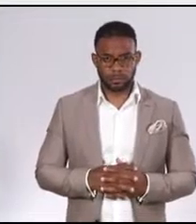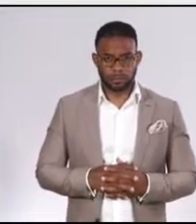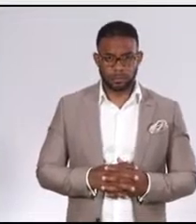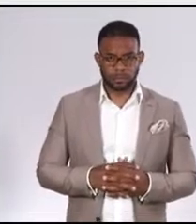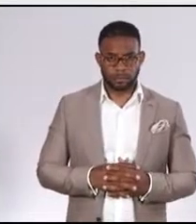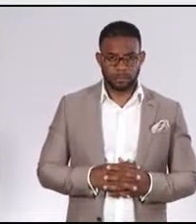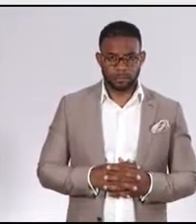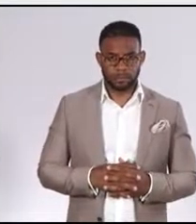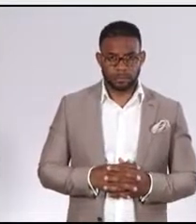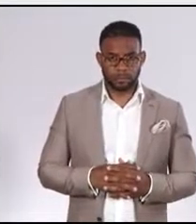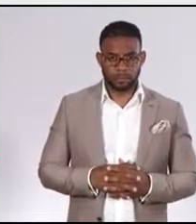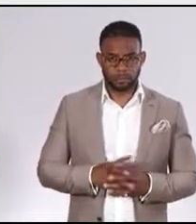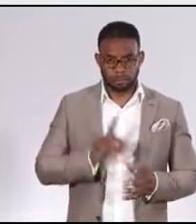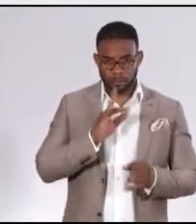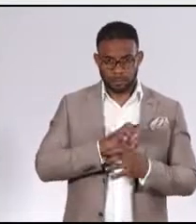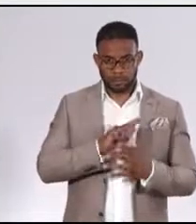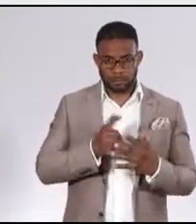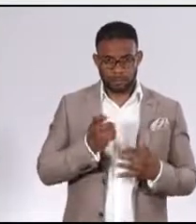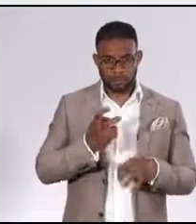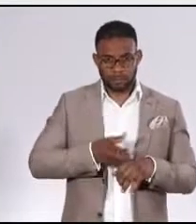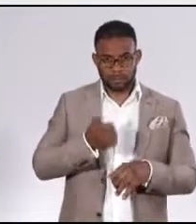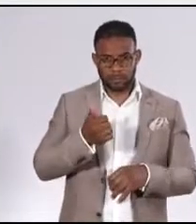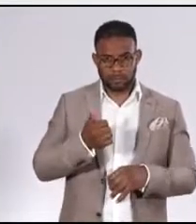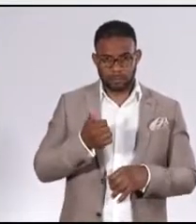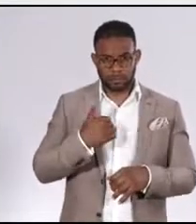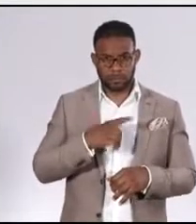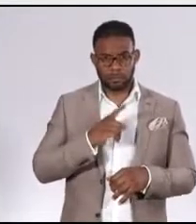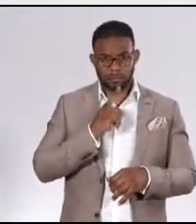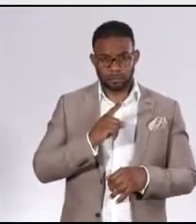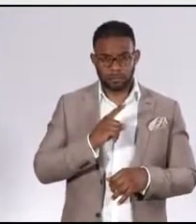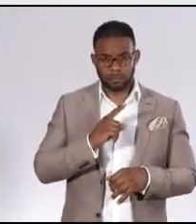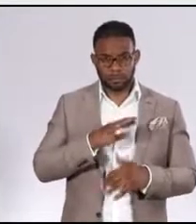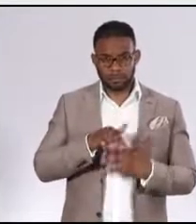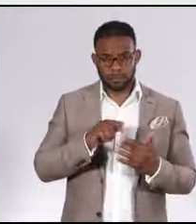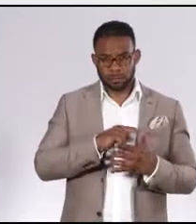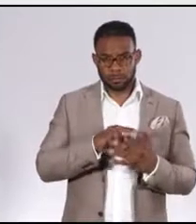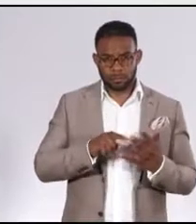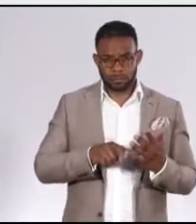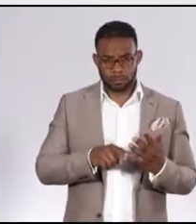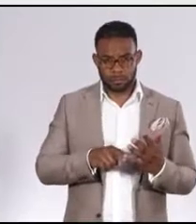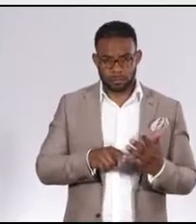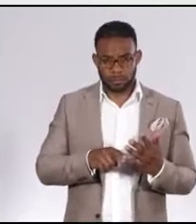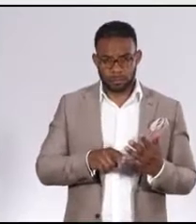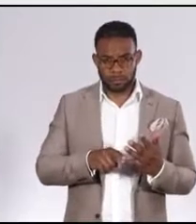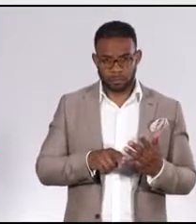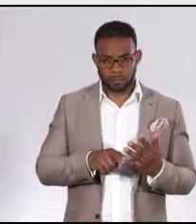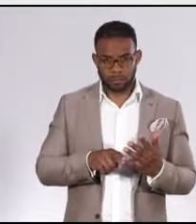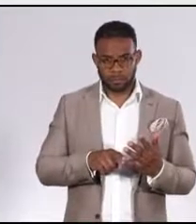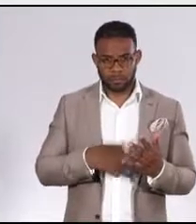I promise that this would be a little harder. And i'm sure uh all of these um uh health concerns have